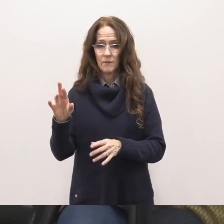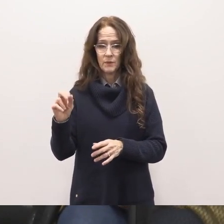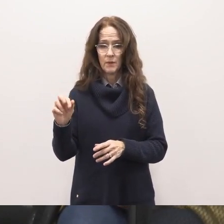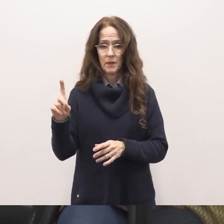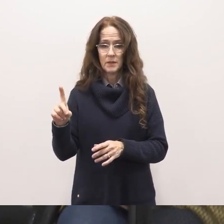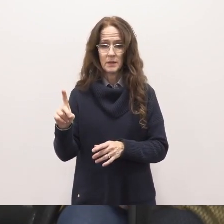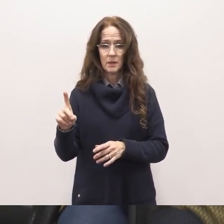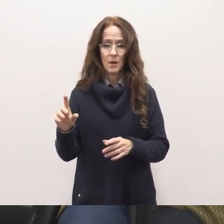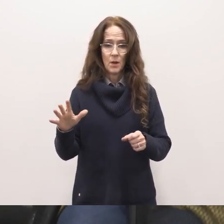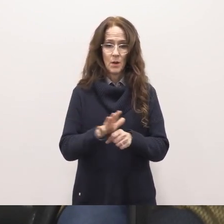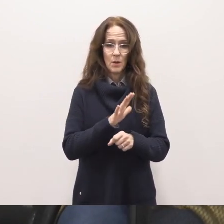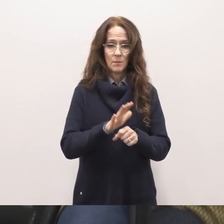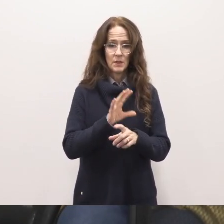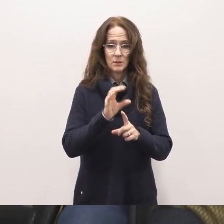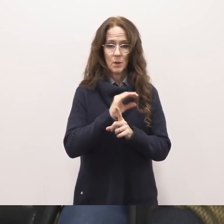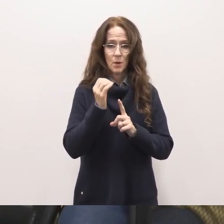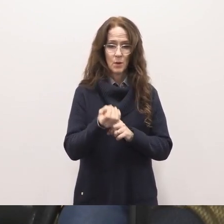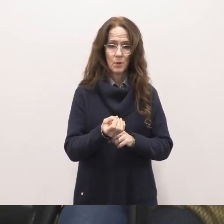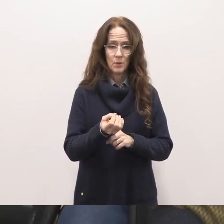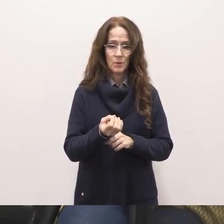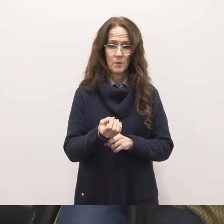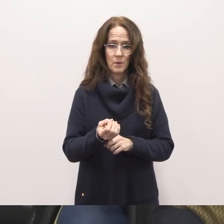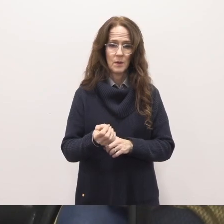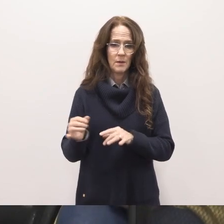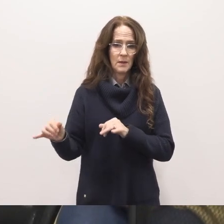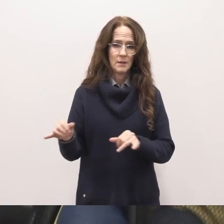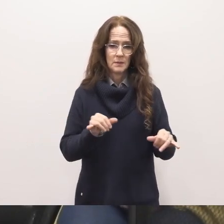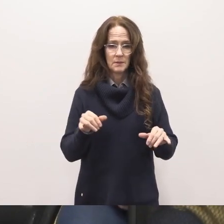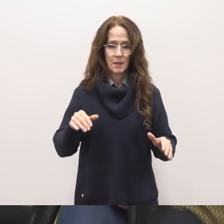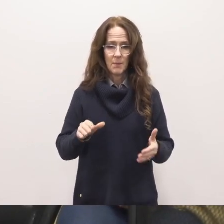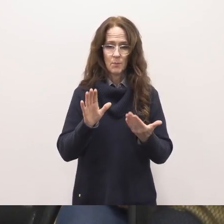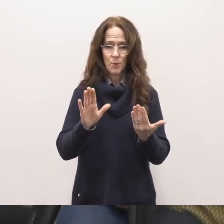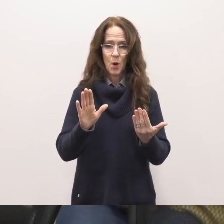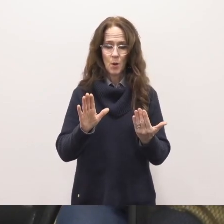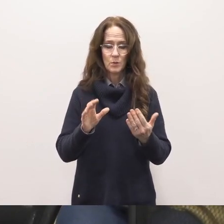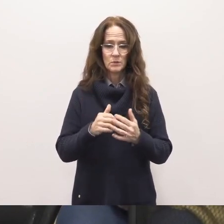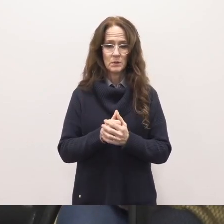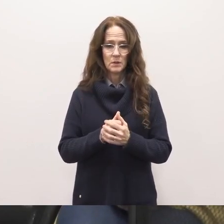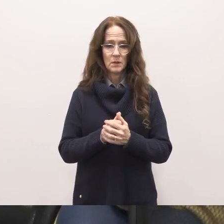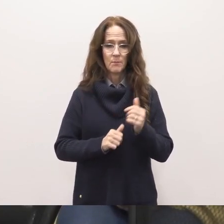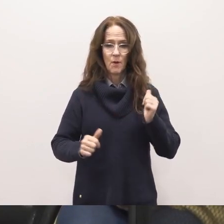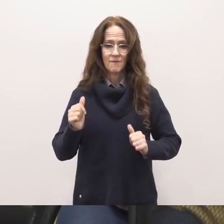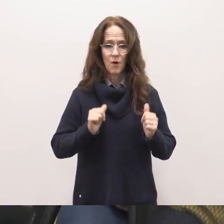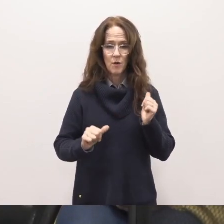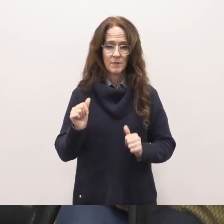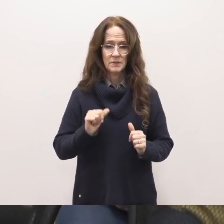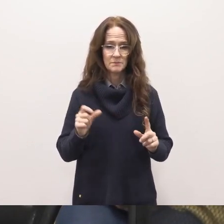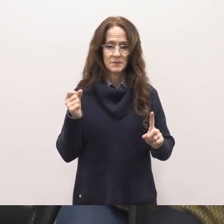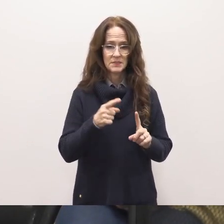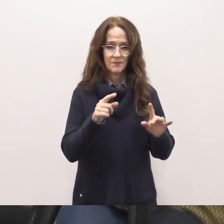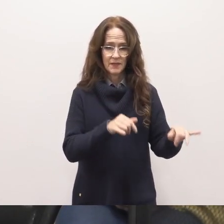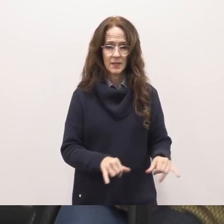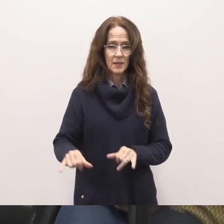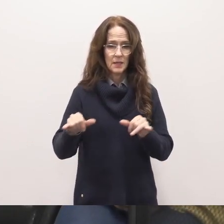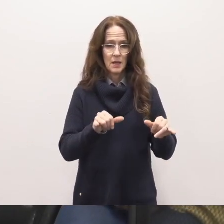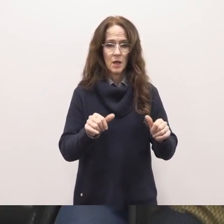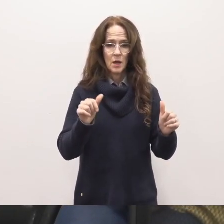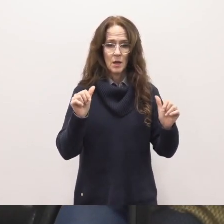a complete organization. So, that's gonna be the same approach. For the performance audit, there are specific standards for performance audit,